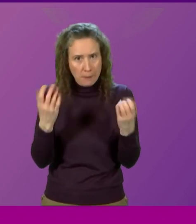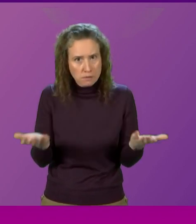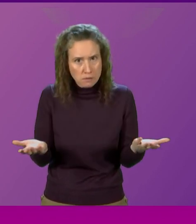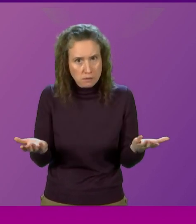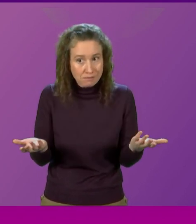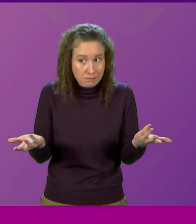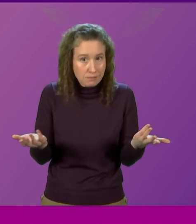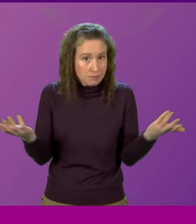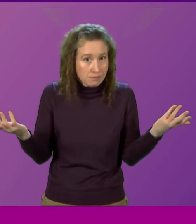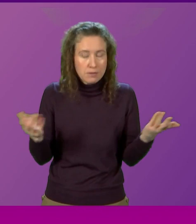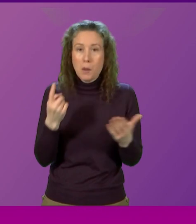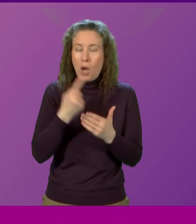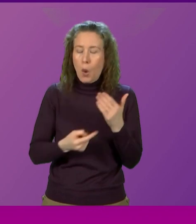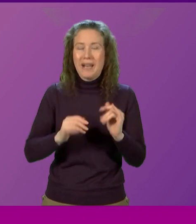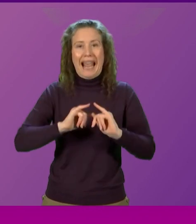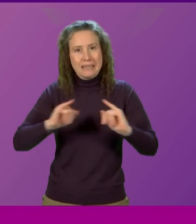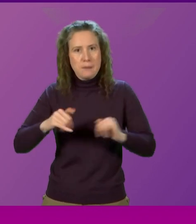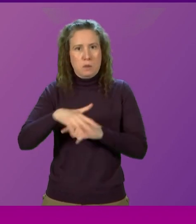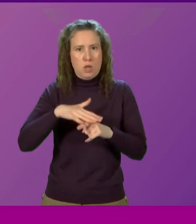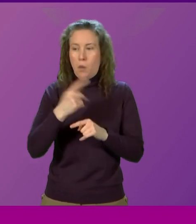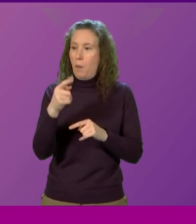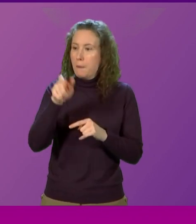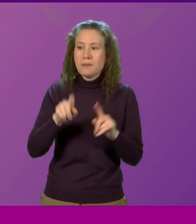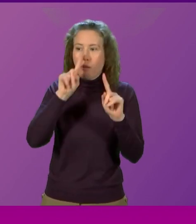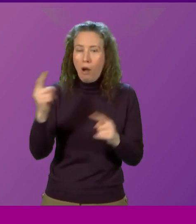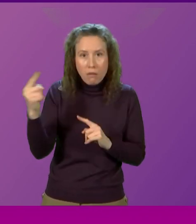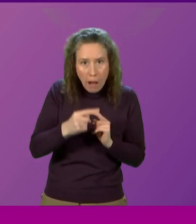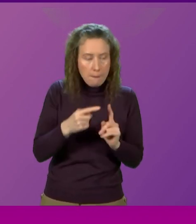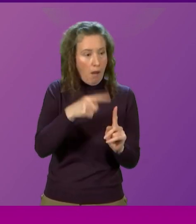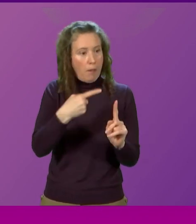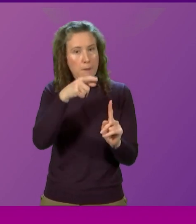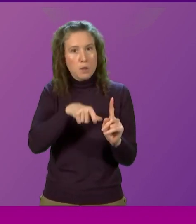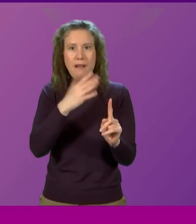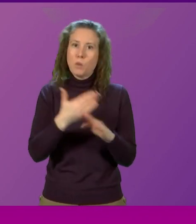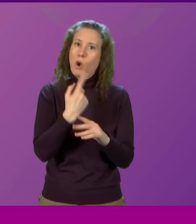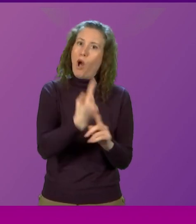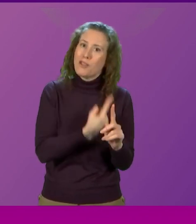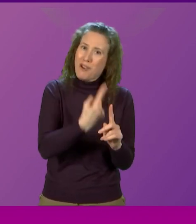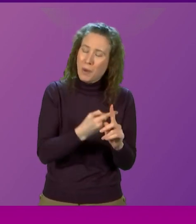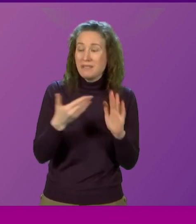It only happens in such exceptional circumstances—and I would also say that, in any national health